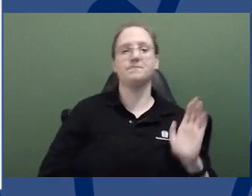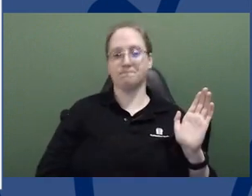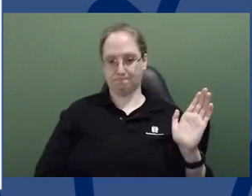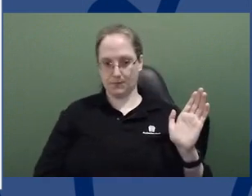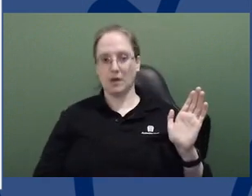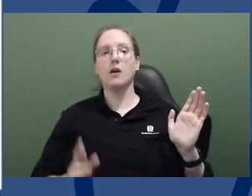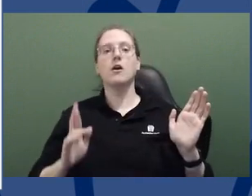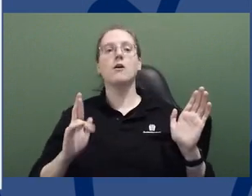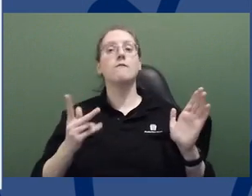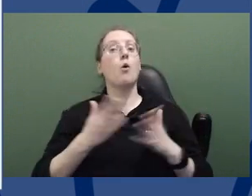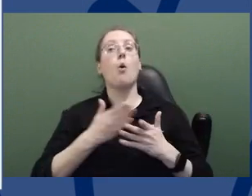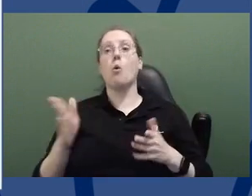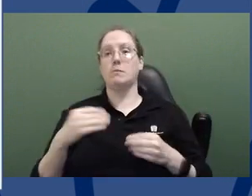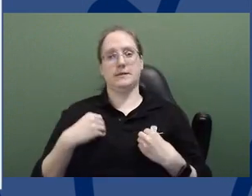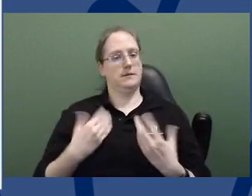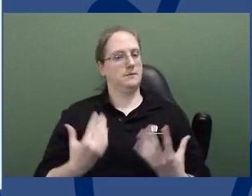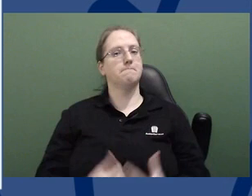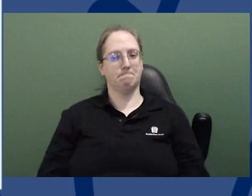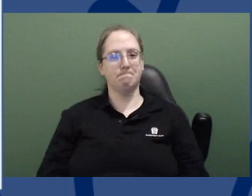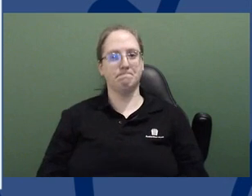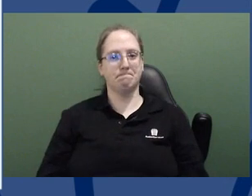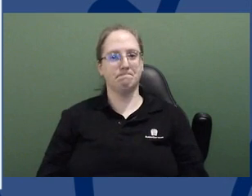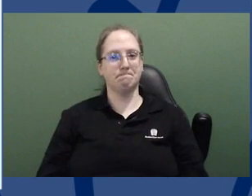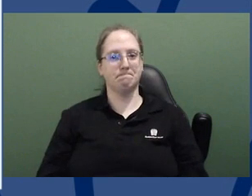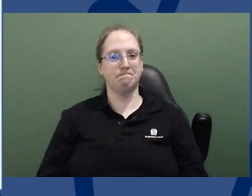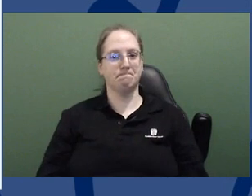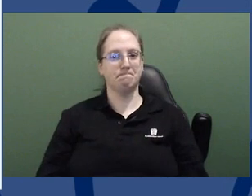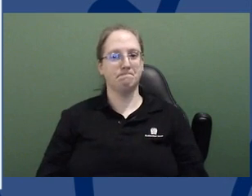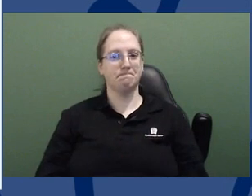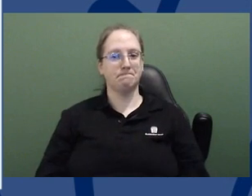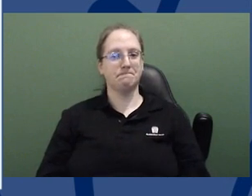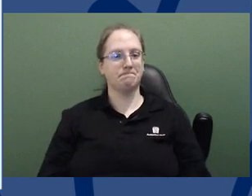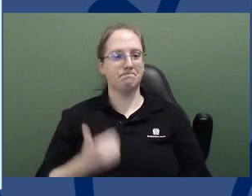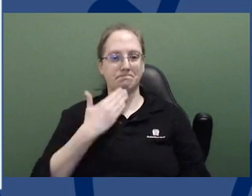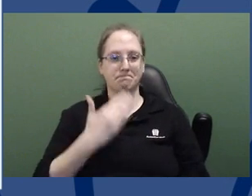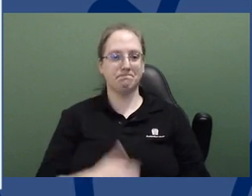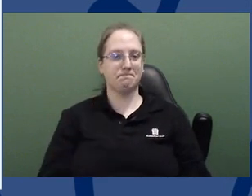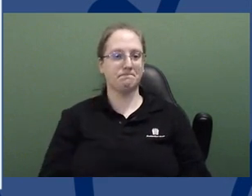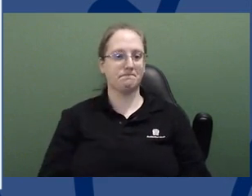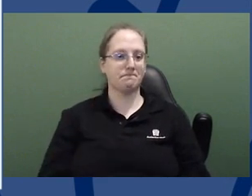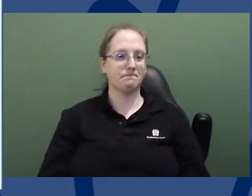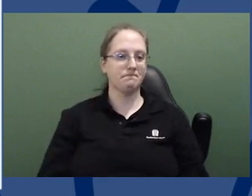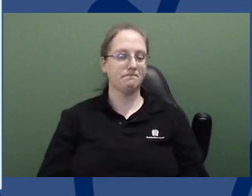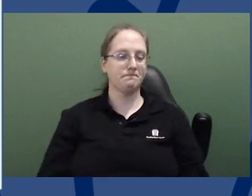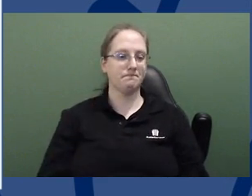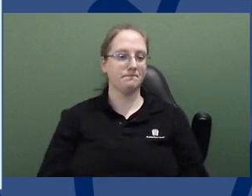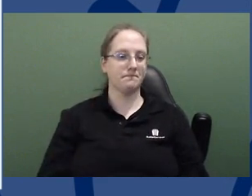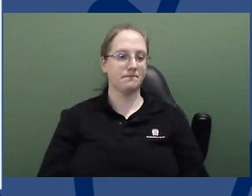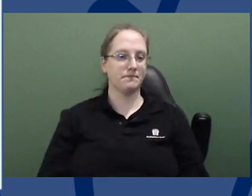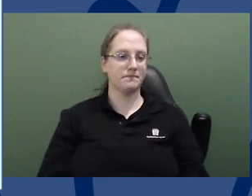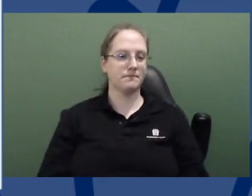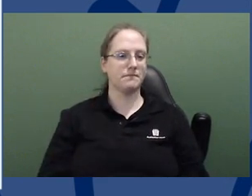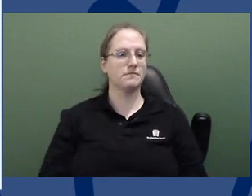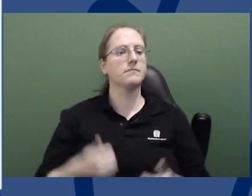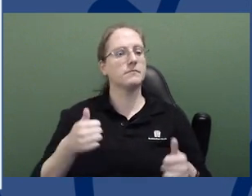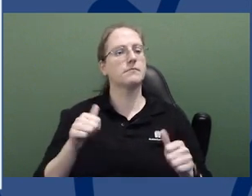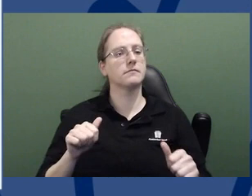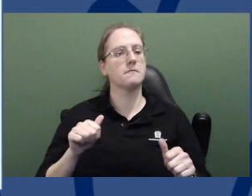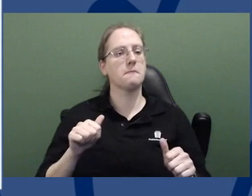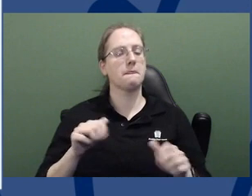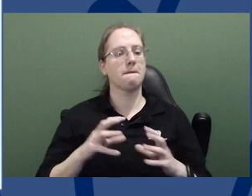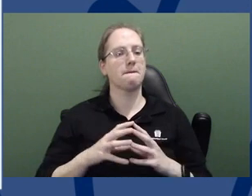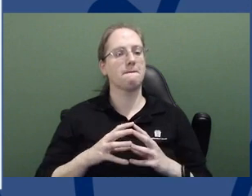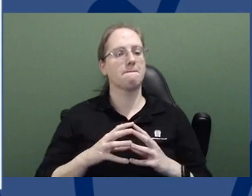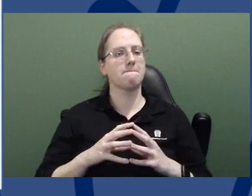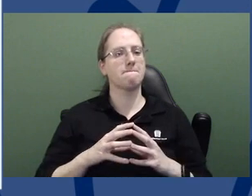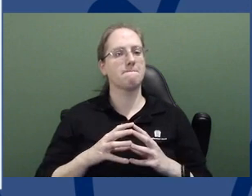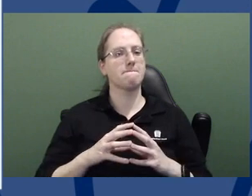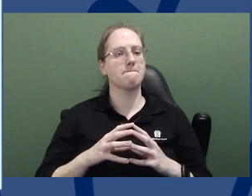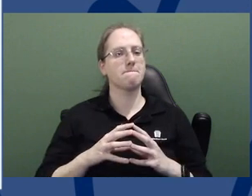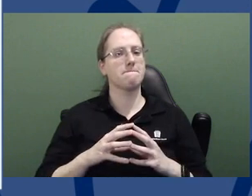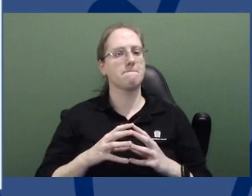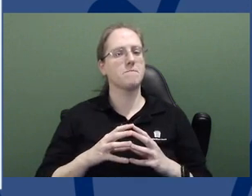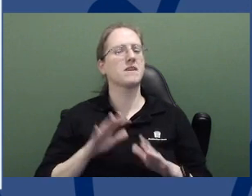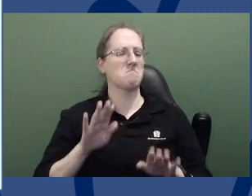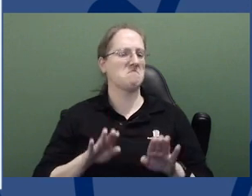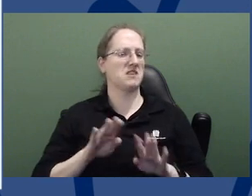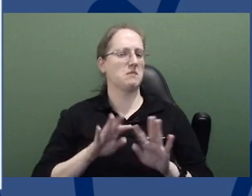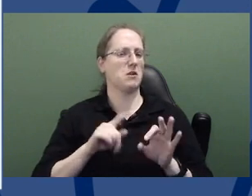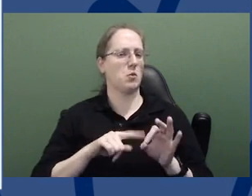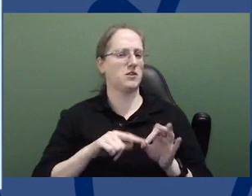Thank you. Okay. And I think we've got a couple who have asked similar questions. So